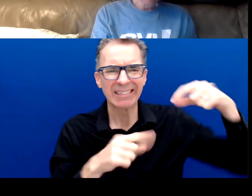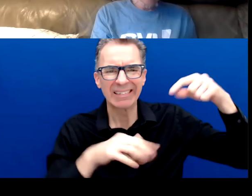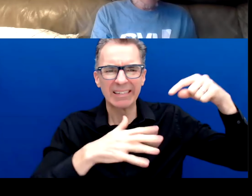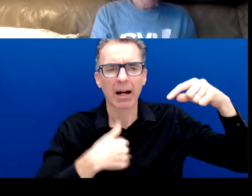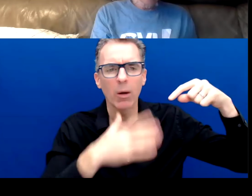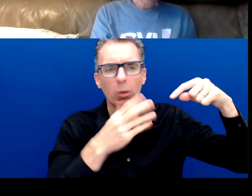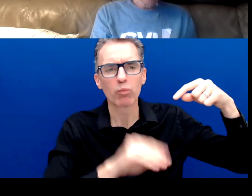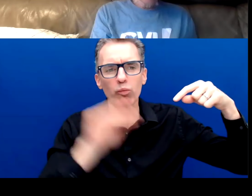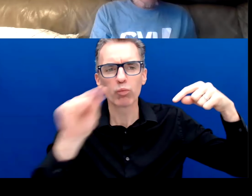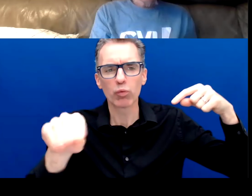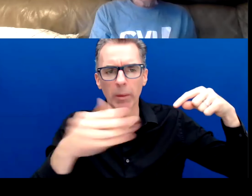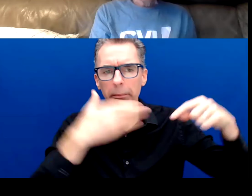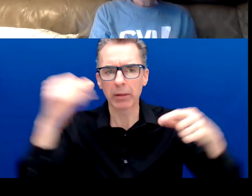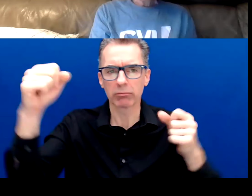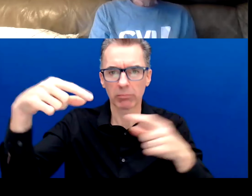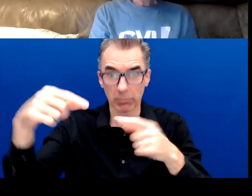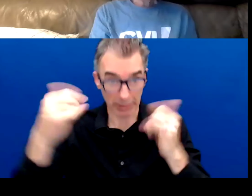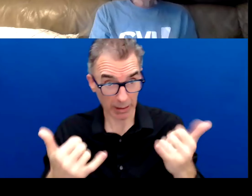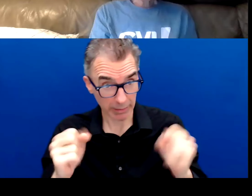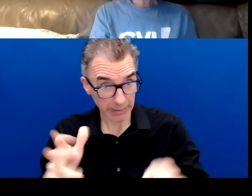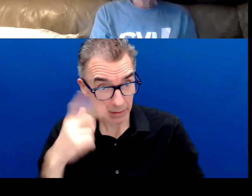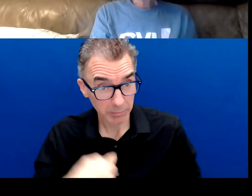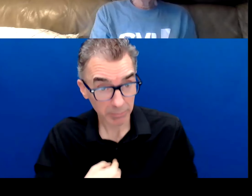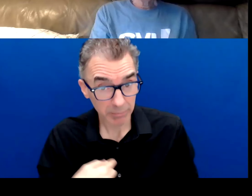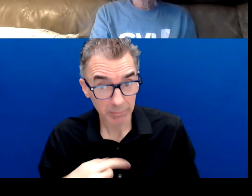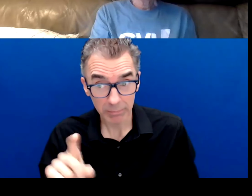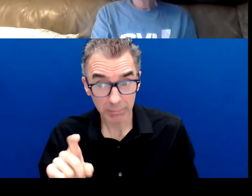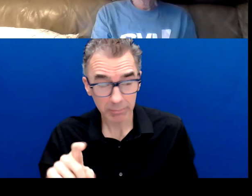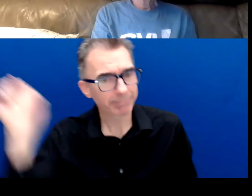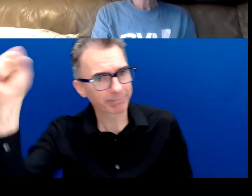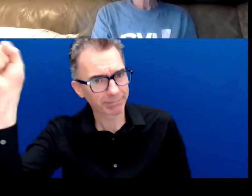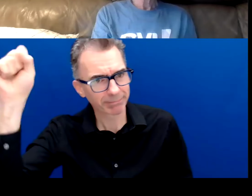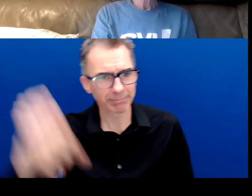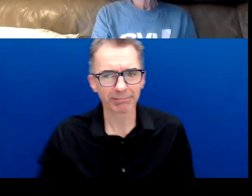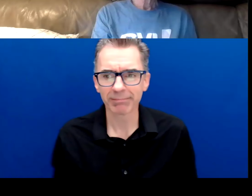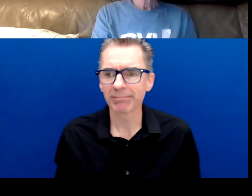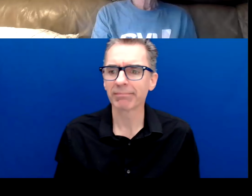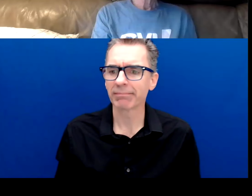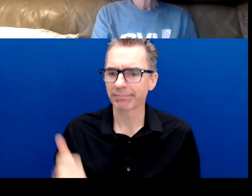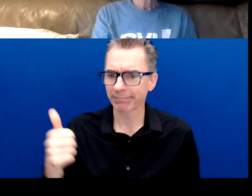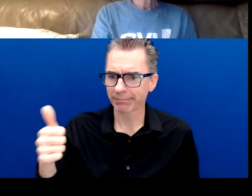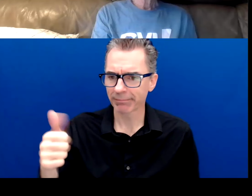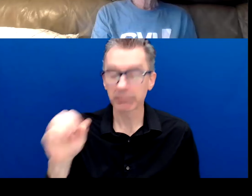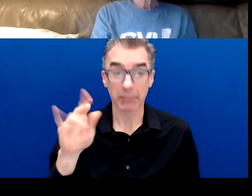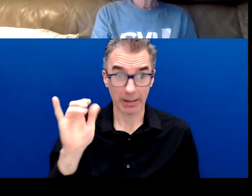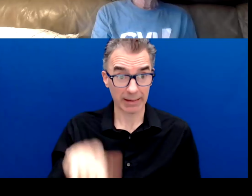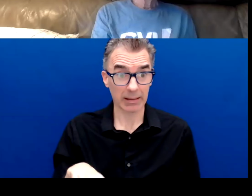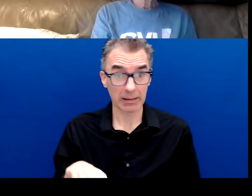Okay. Can you guys hear me now? Yes. Okay, so that's one take takeaway we have.